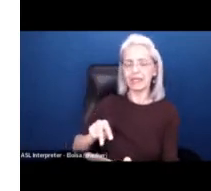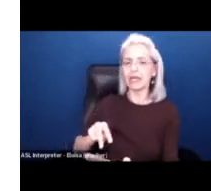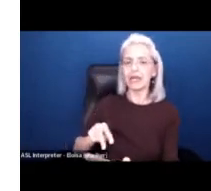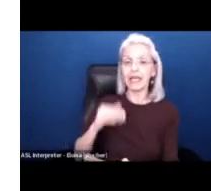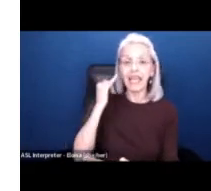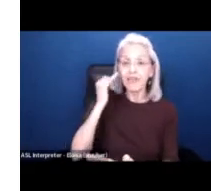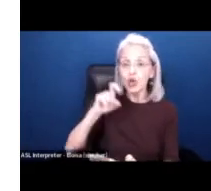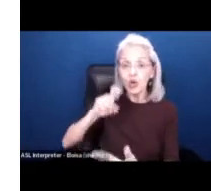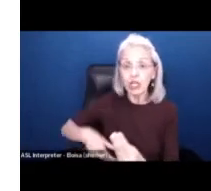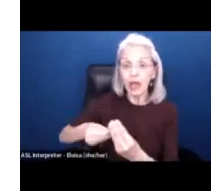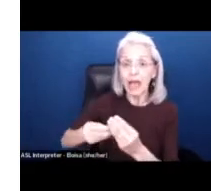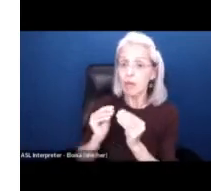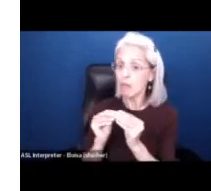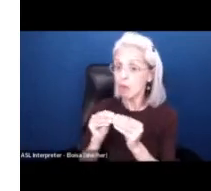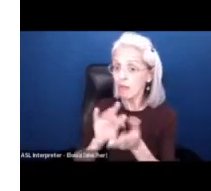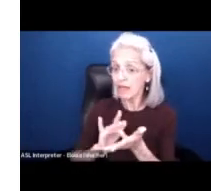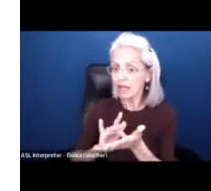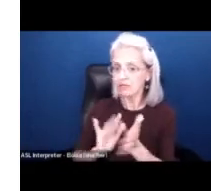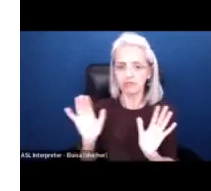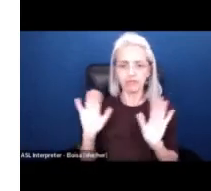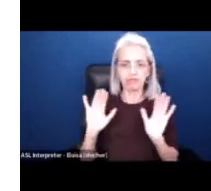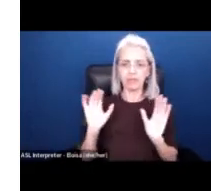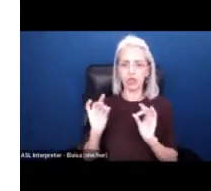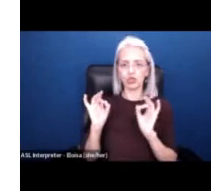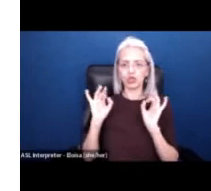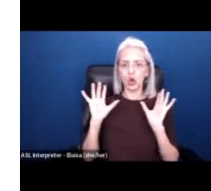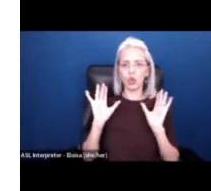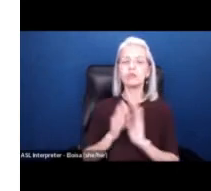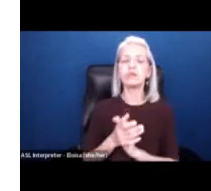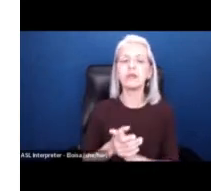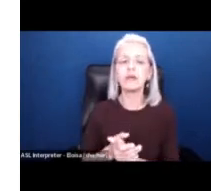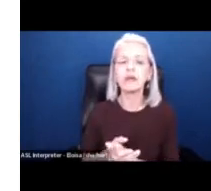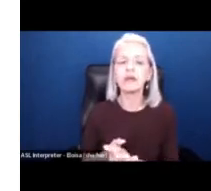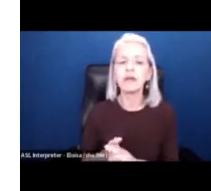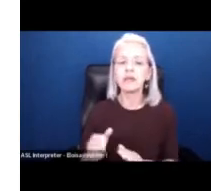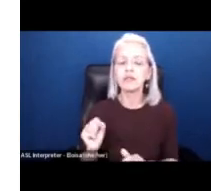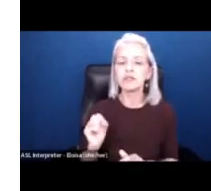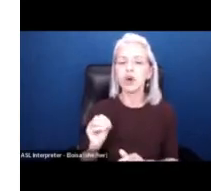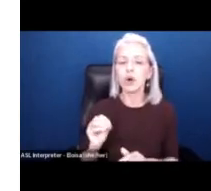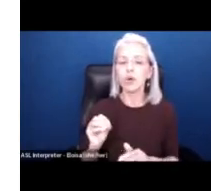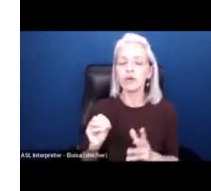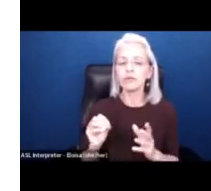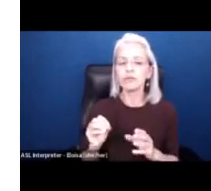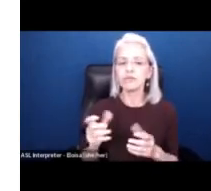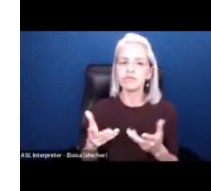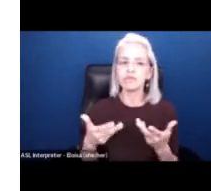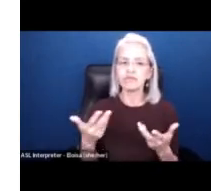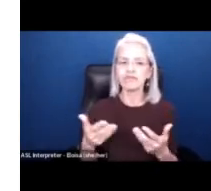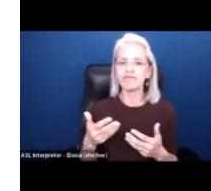add more medications then don't and you know, just just you know you don't always have to keep